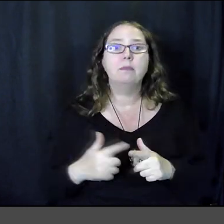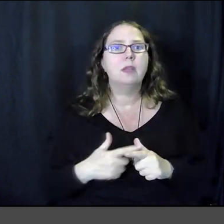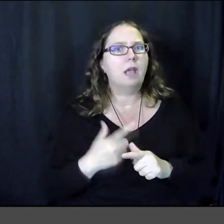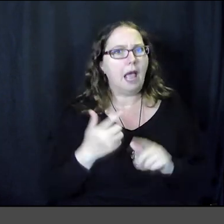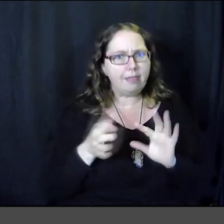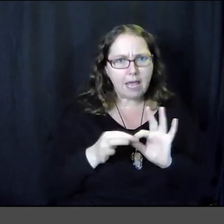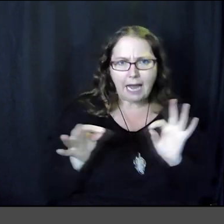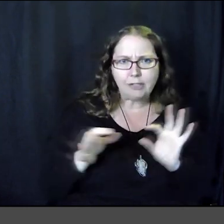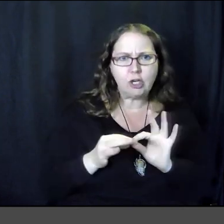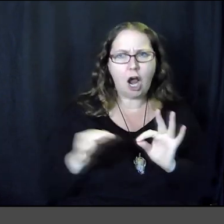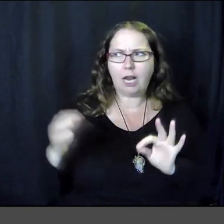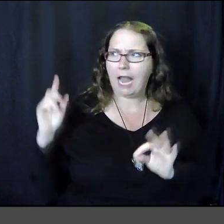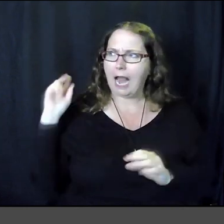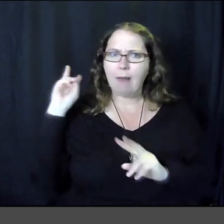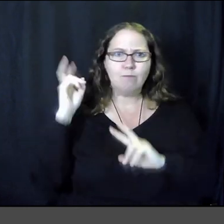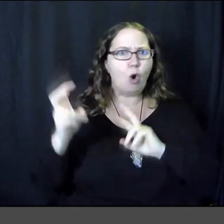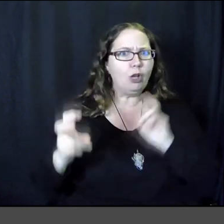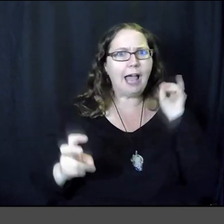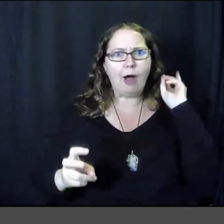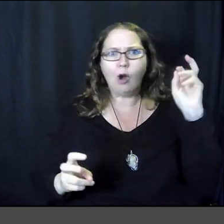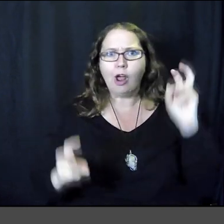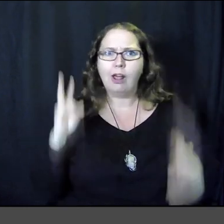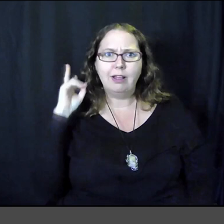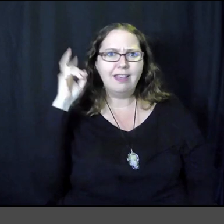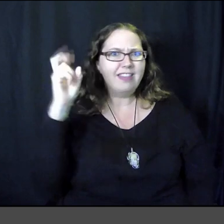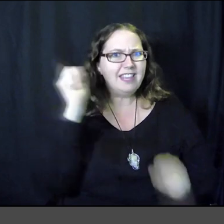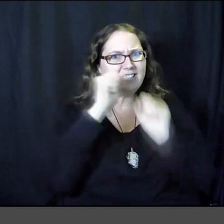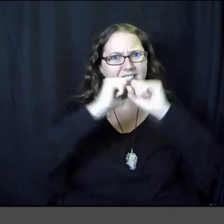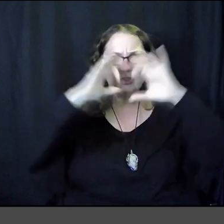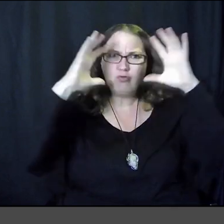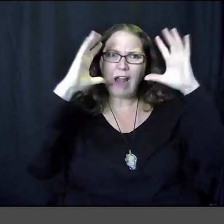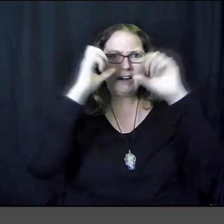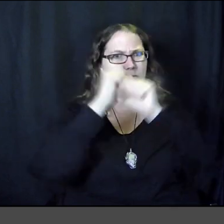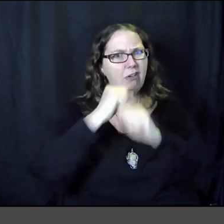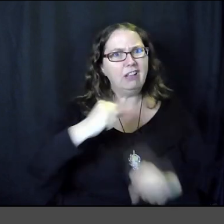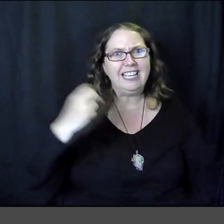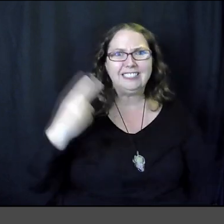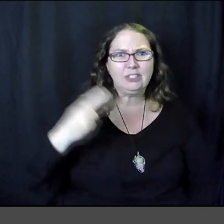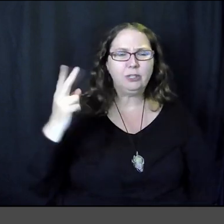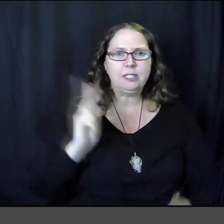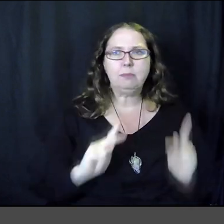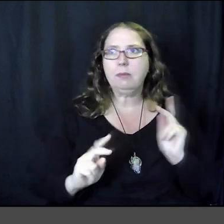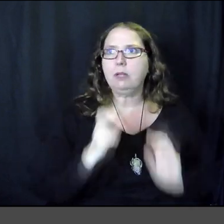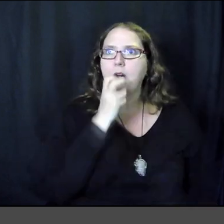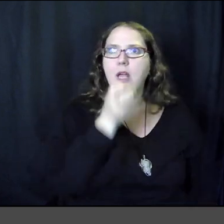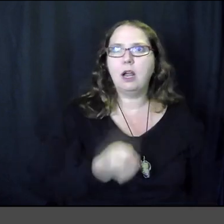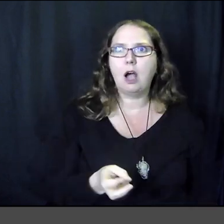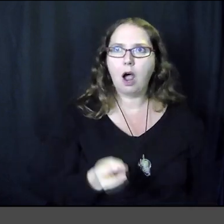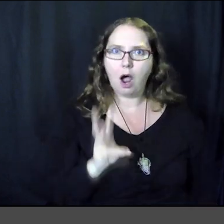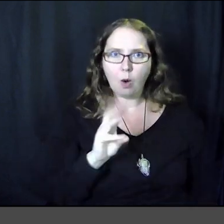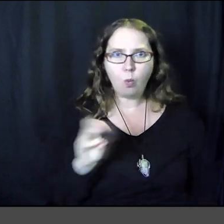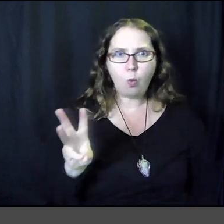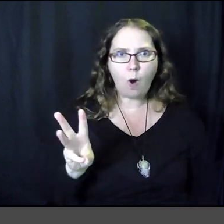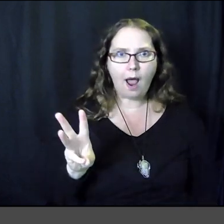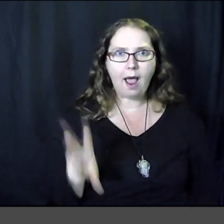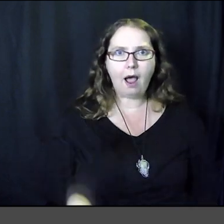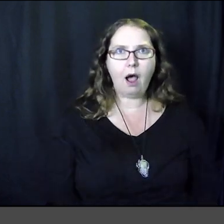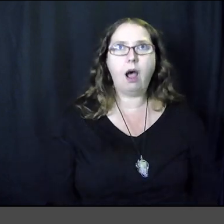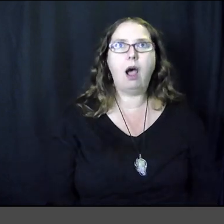THESE INCREDIBLE HISTORIES, PEOPLE ARE LIKE. YEAH, YEAH.